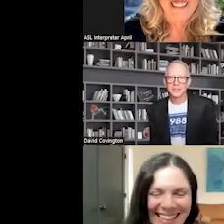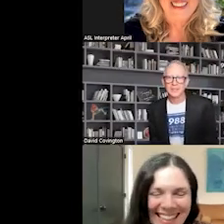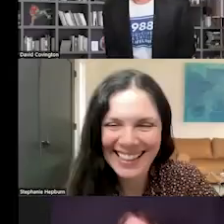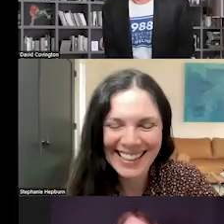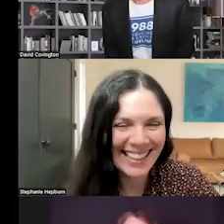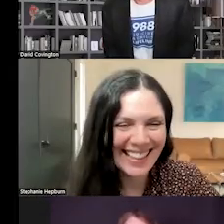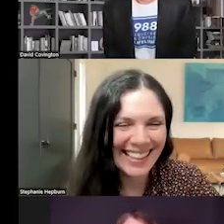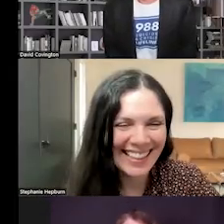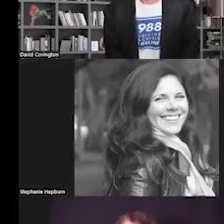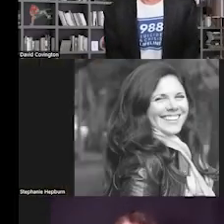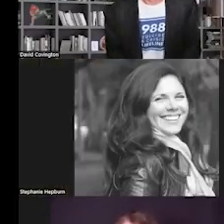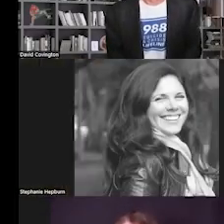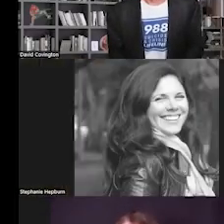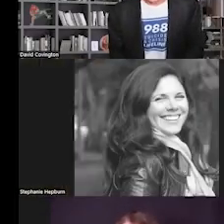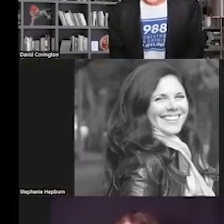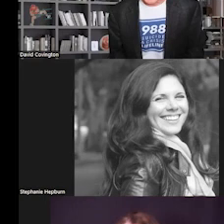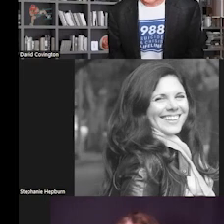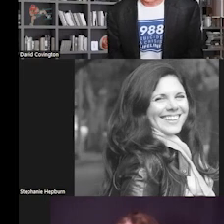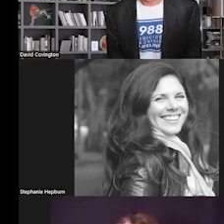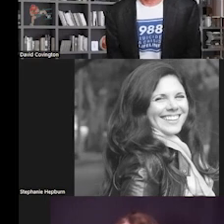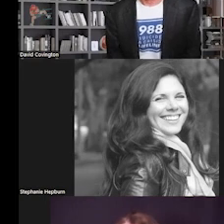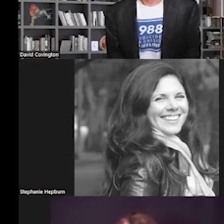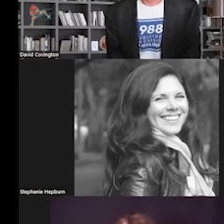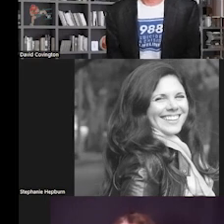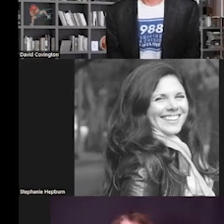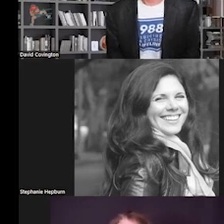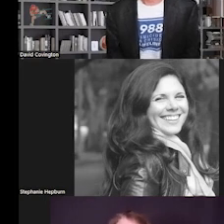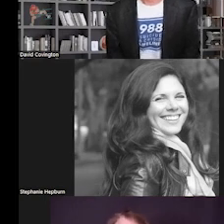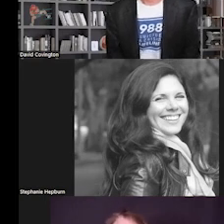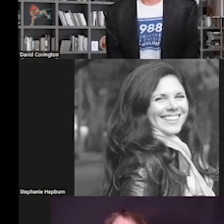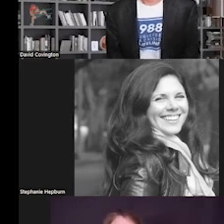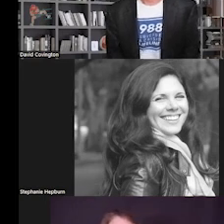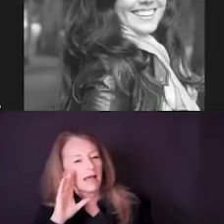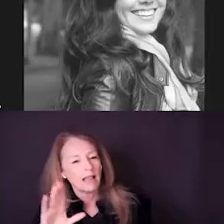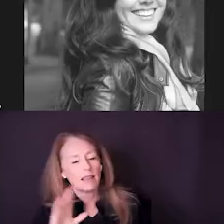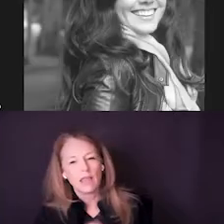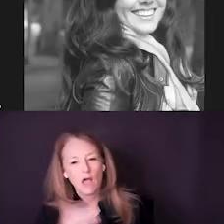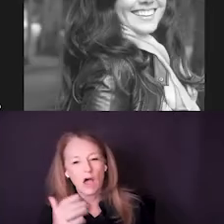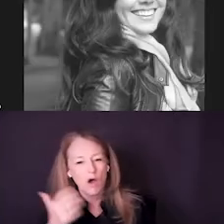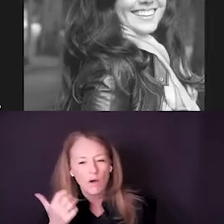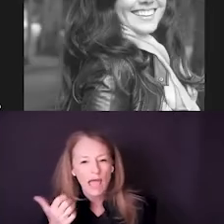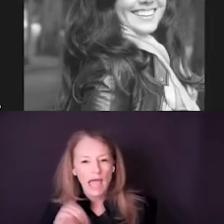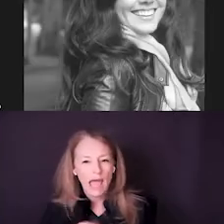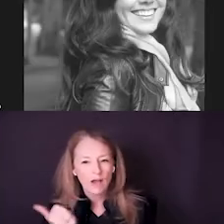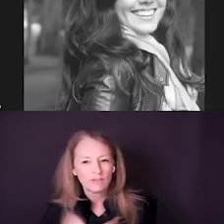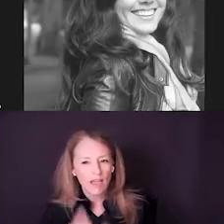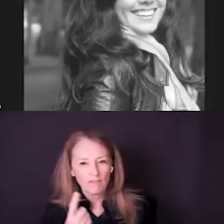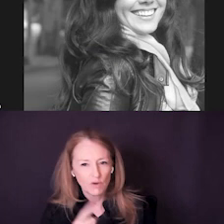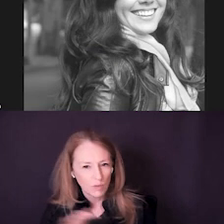HEY, DAVID. HOW ARE YOU DOING THERE? I AM IN THE BEAUTIFUL